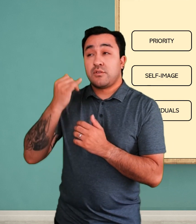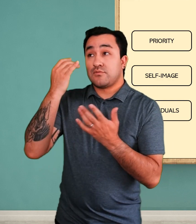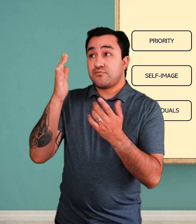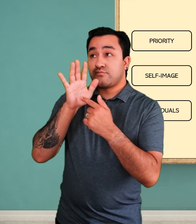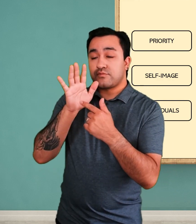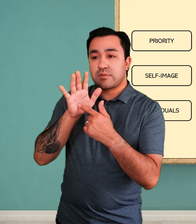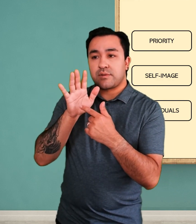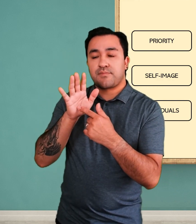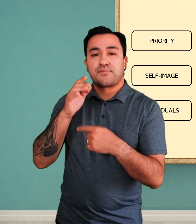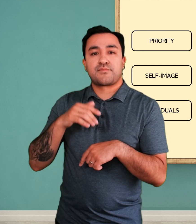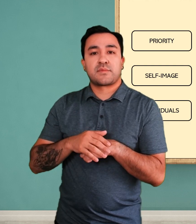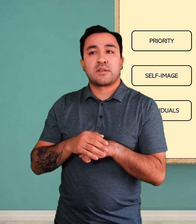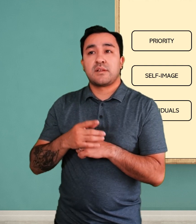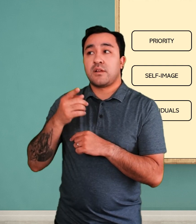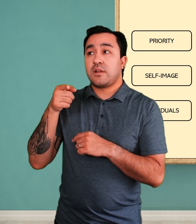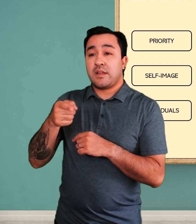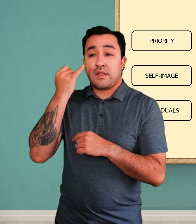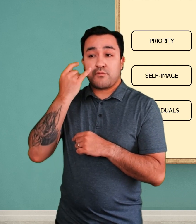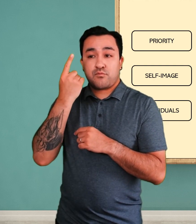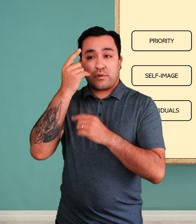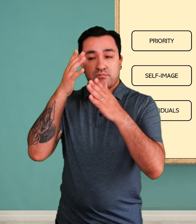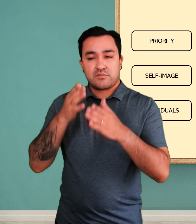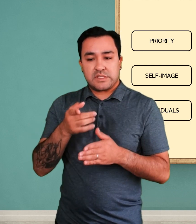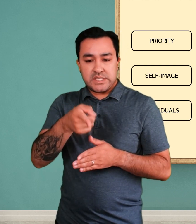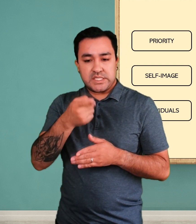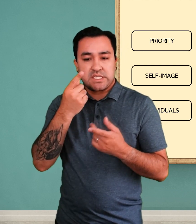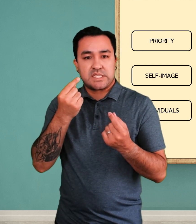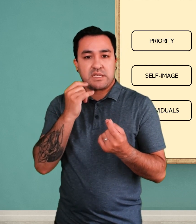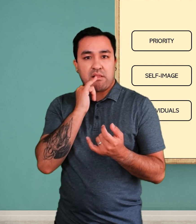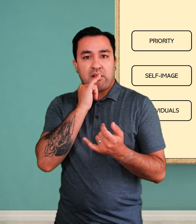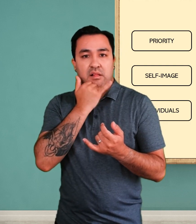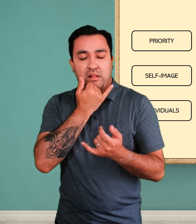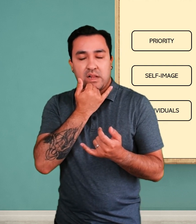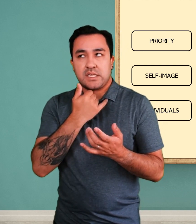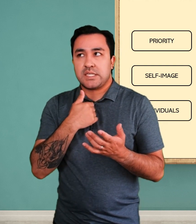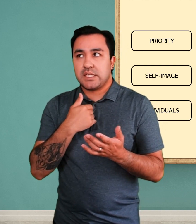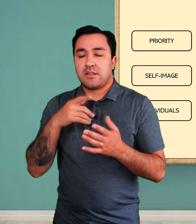“doing that will tarnish the family’s image” is a phrase sometimes heard in collectivist cultures.